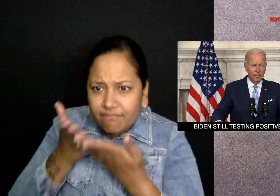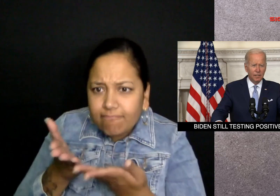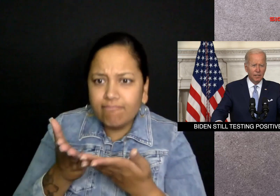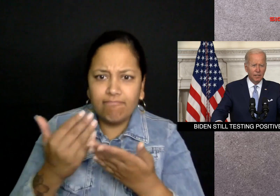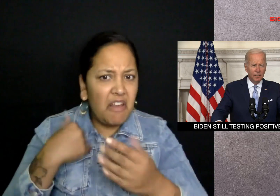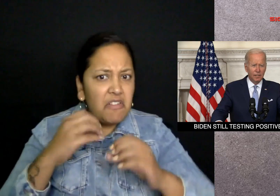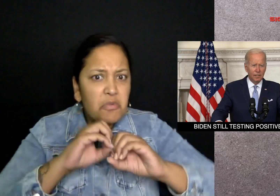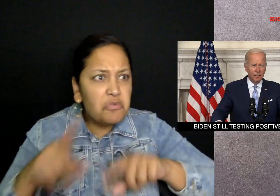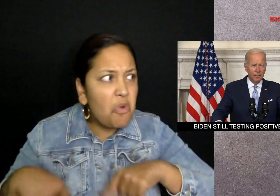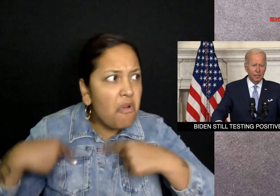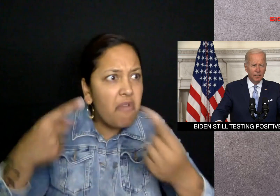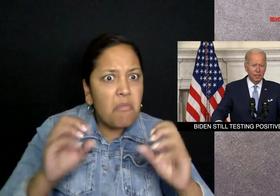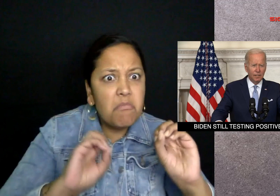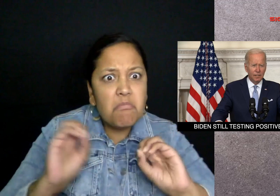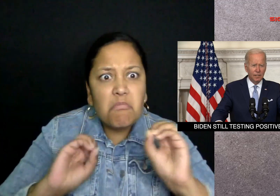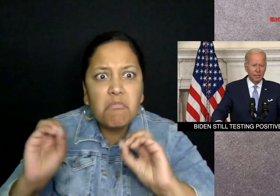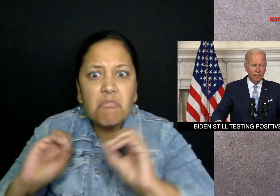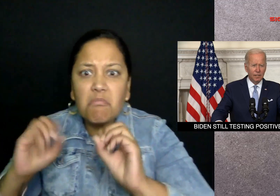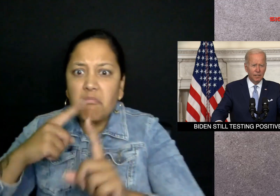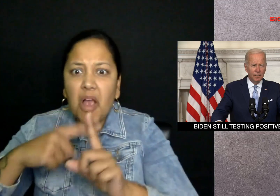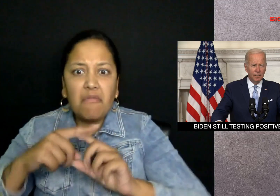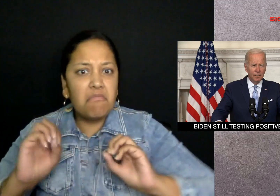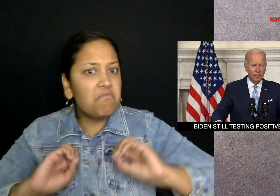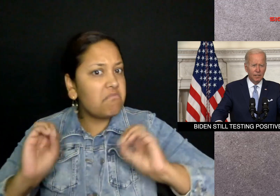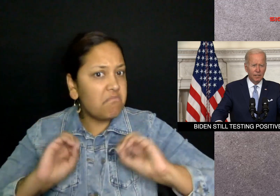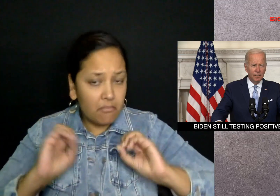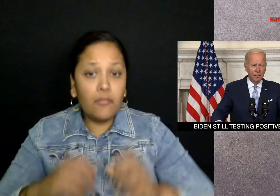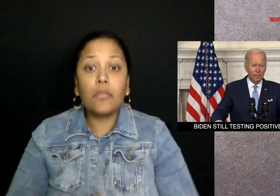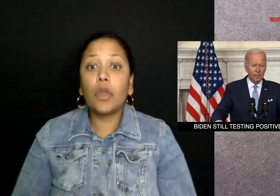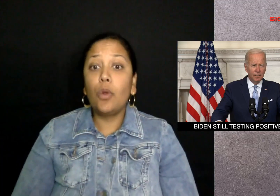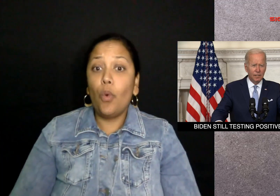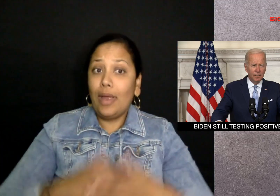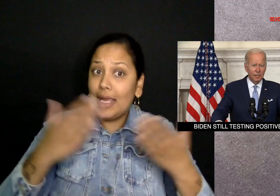but so far none of them have since tested positive themselves